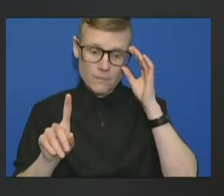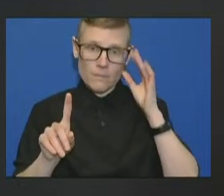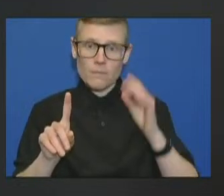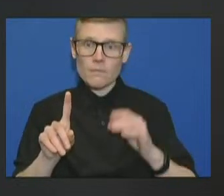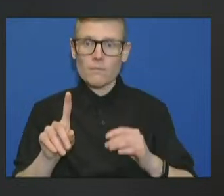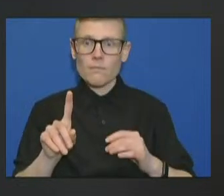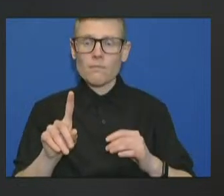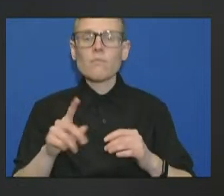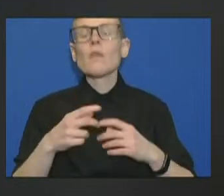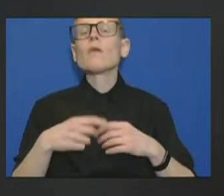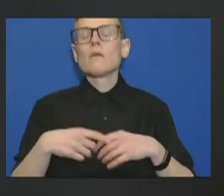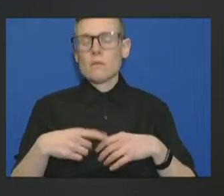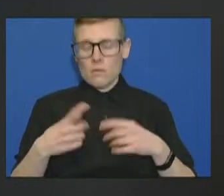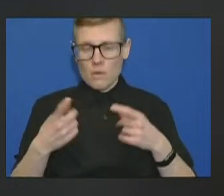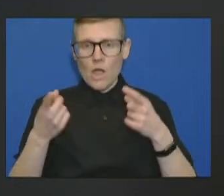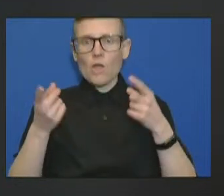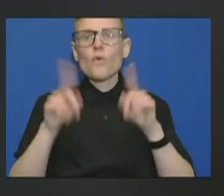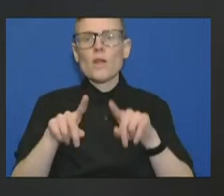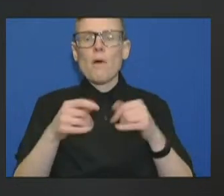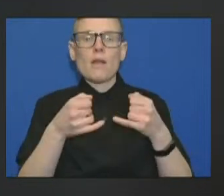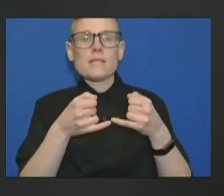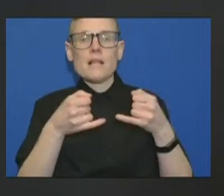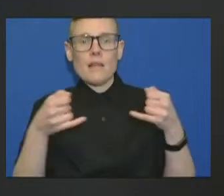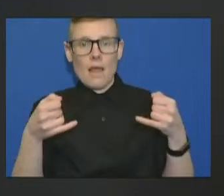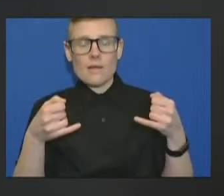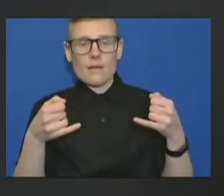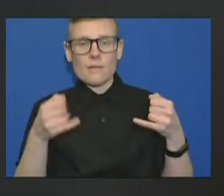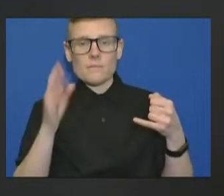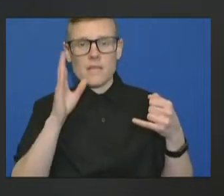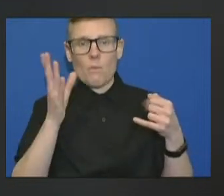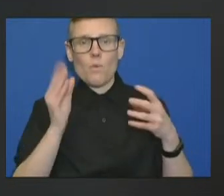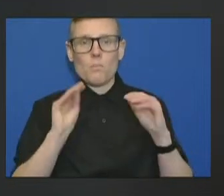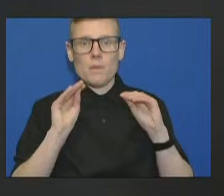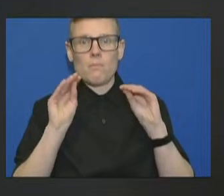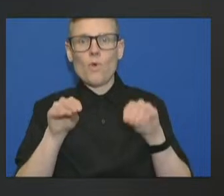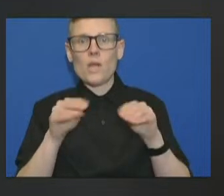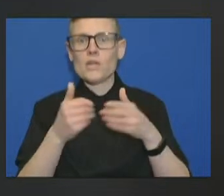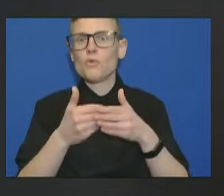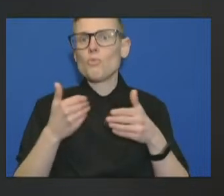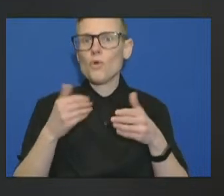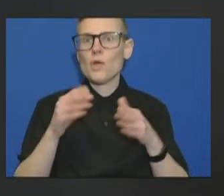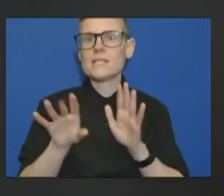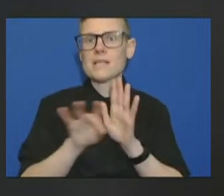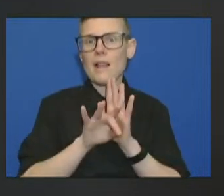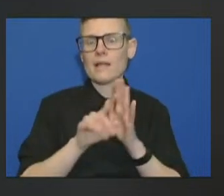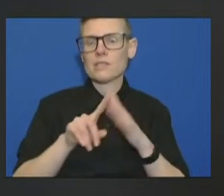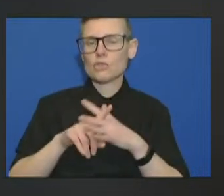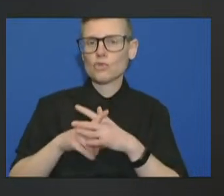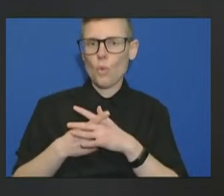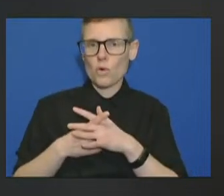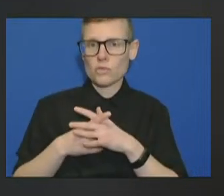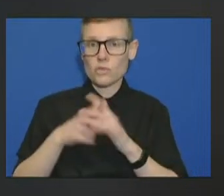Sorry about that. I lost my